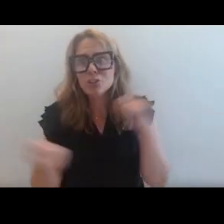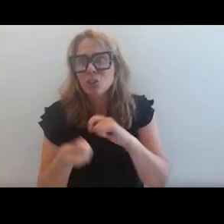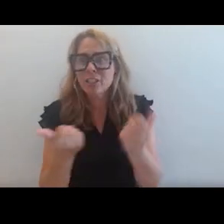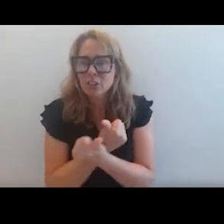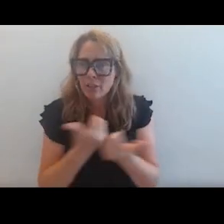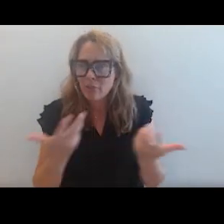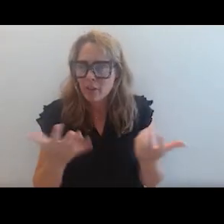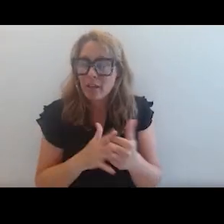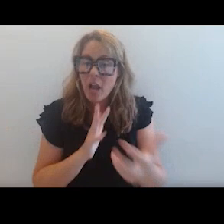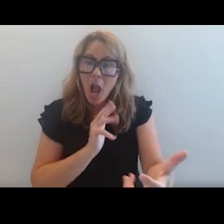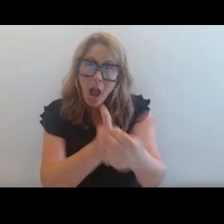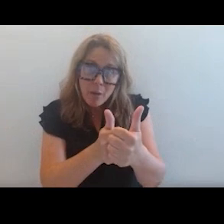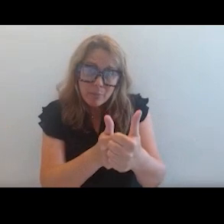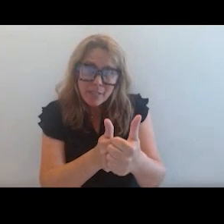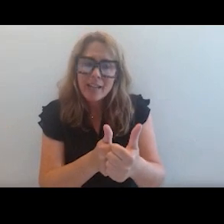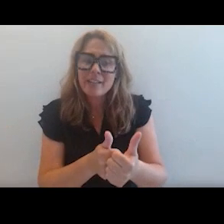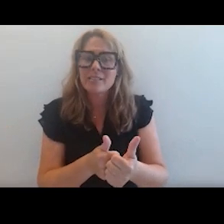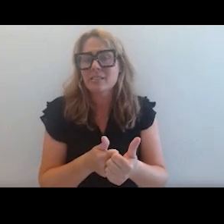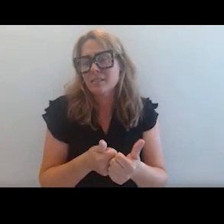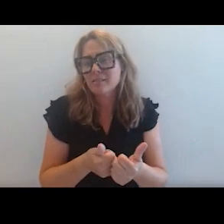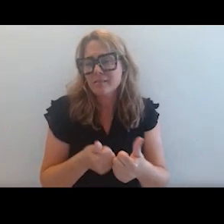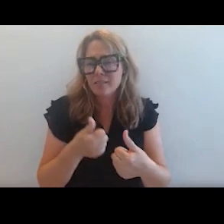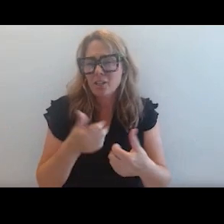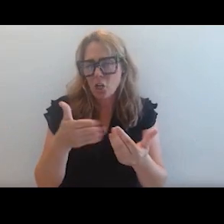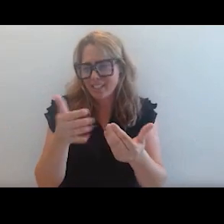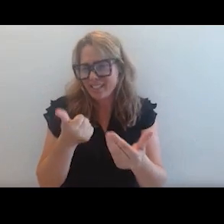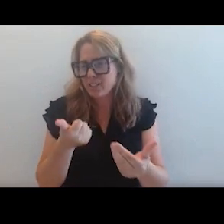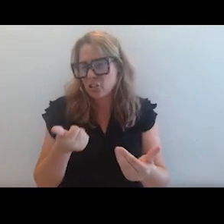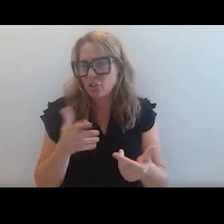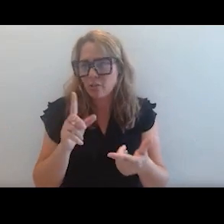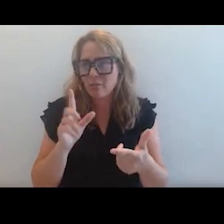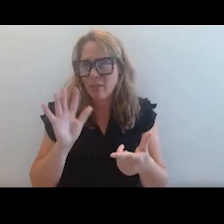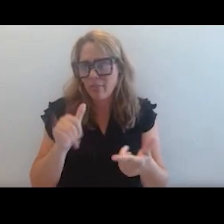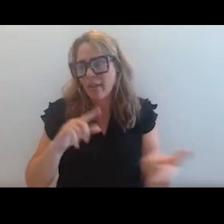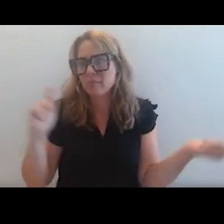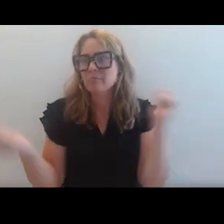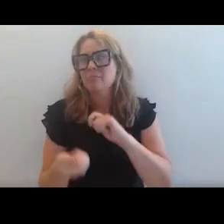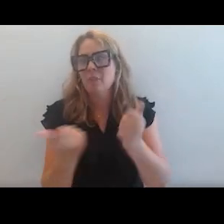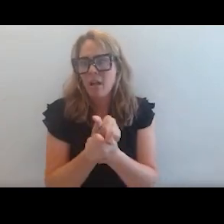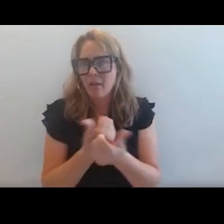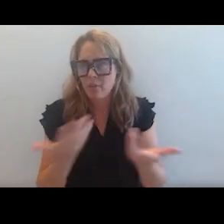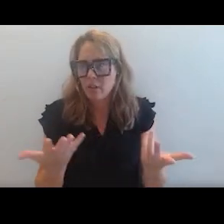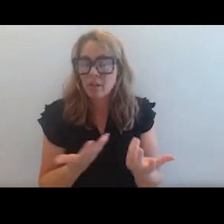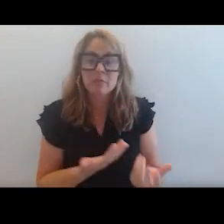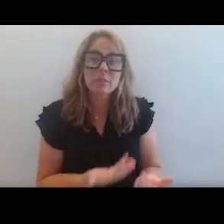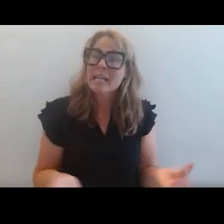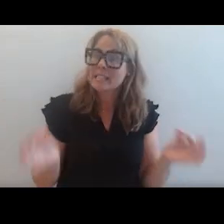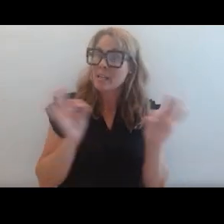Updates to pieces are made much easier. [Alex] It’s important to schedule regular